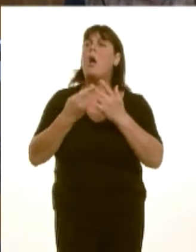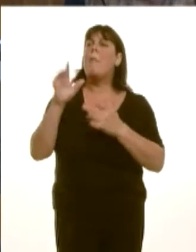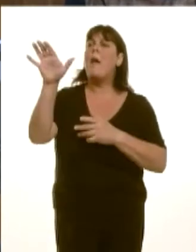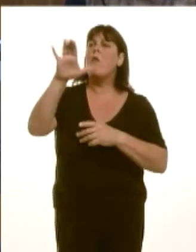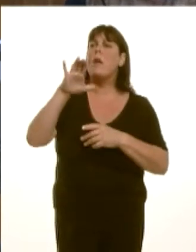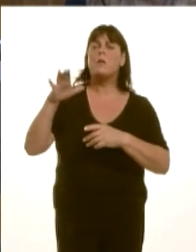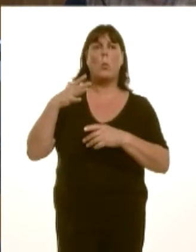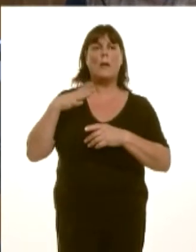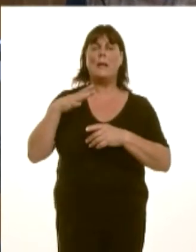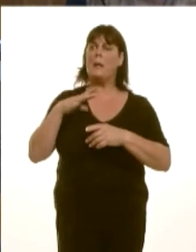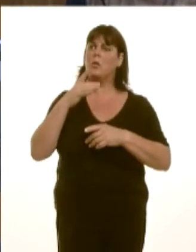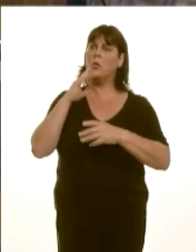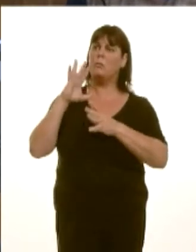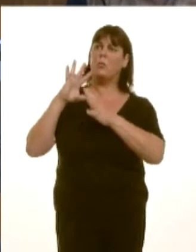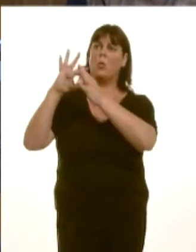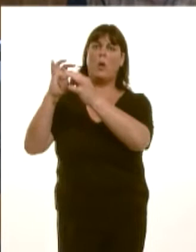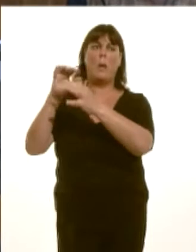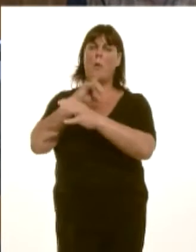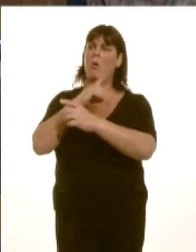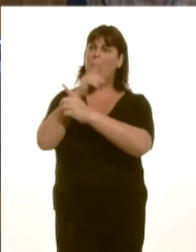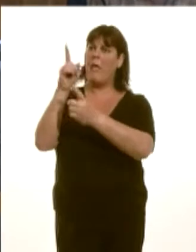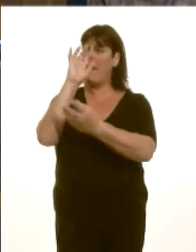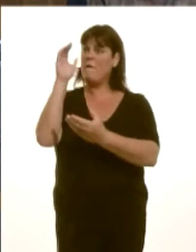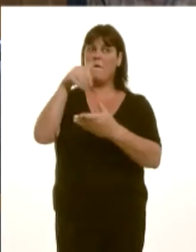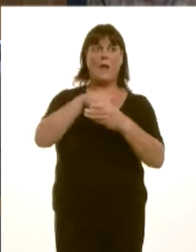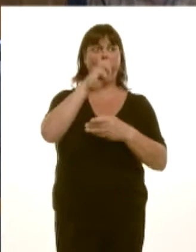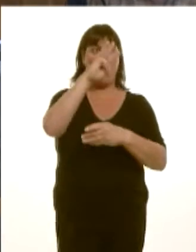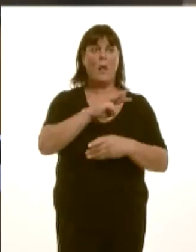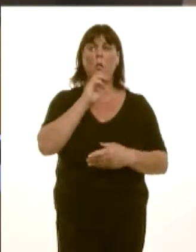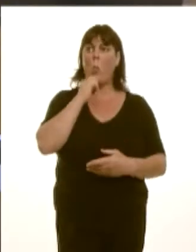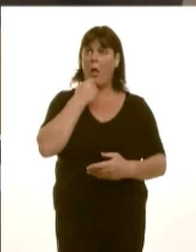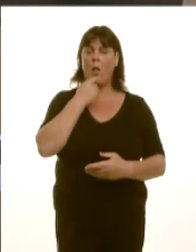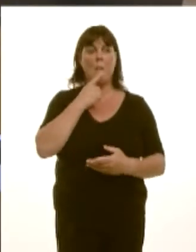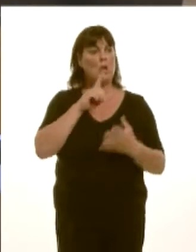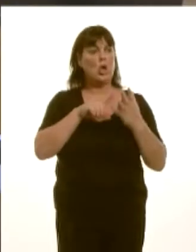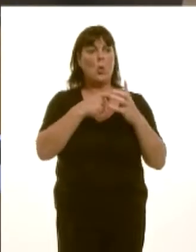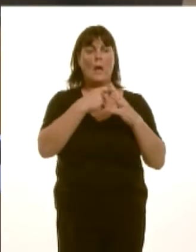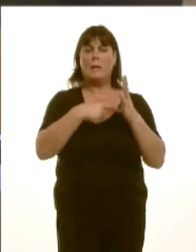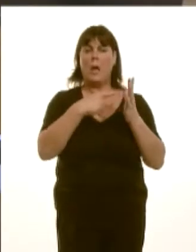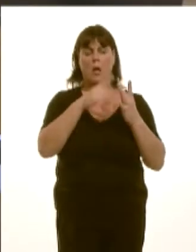investors in Wales, but our representatives work with UKTI in any event, as I am sure the Member would expect.